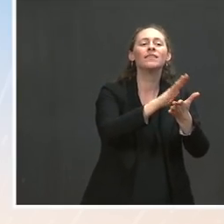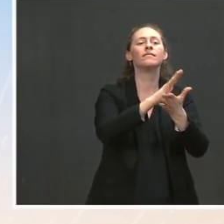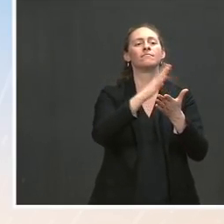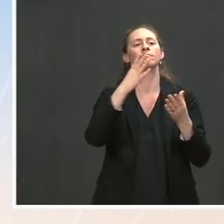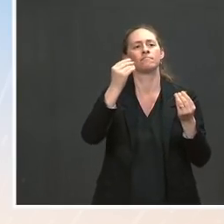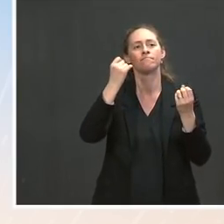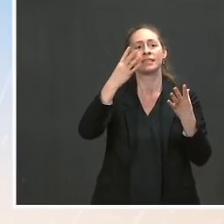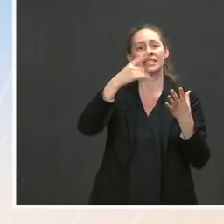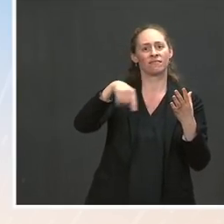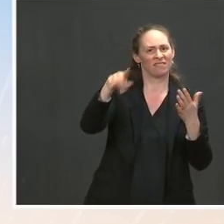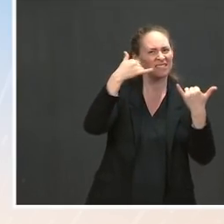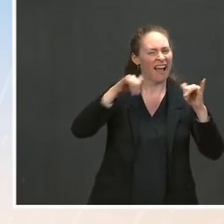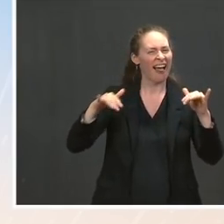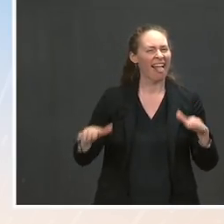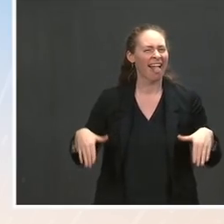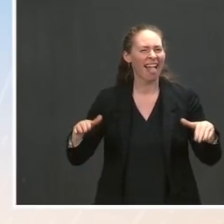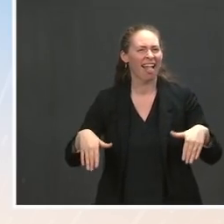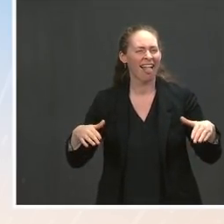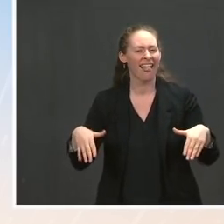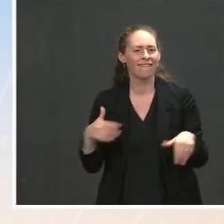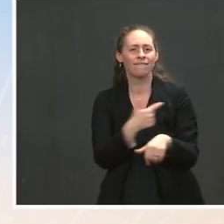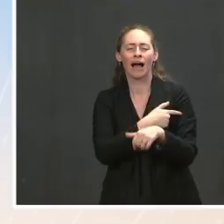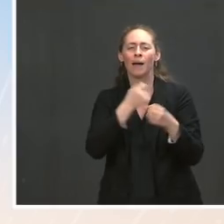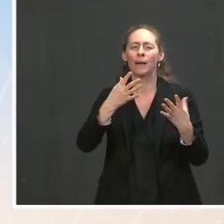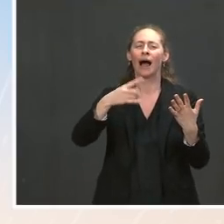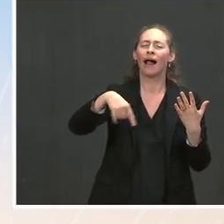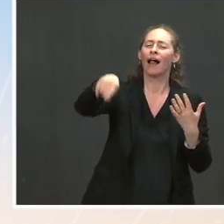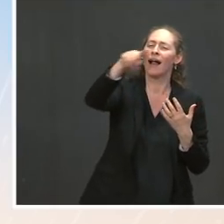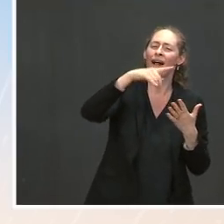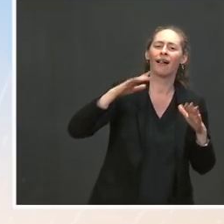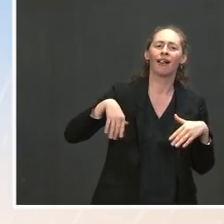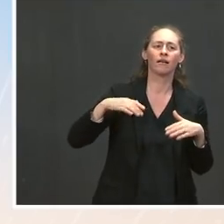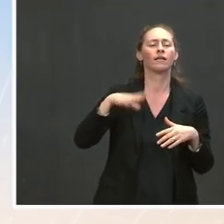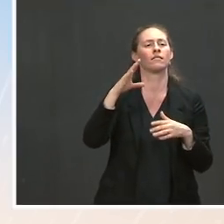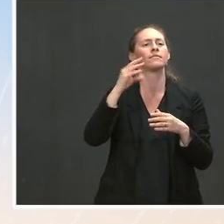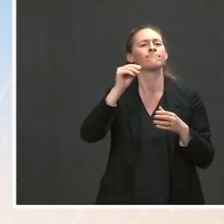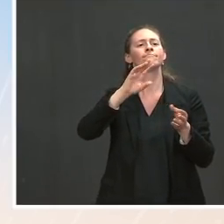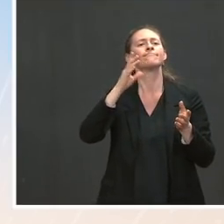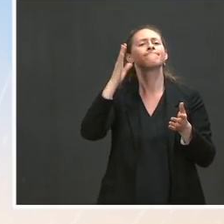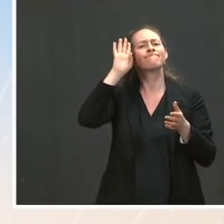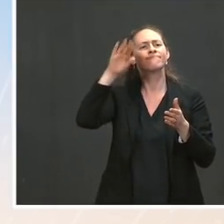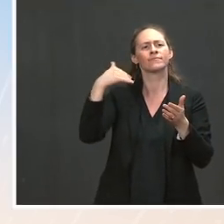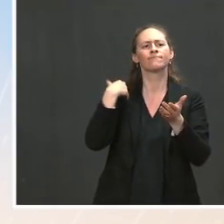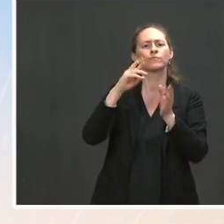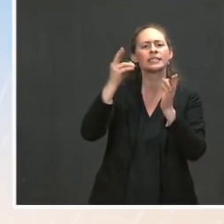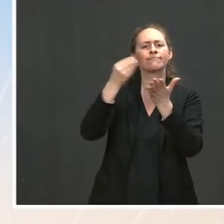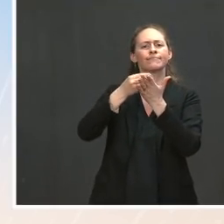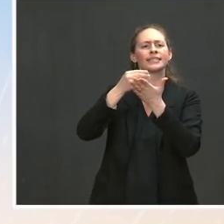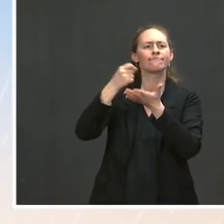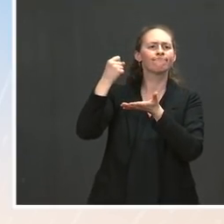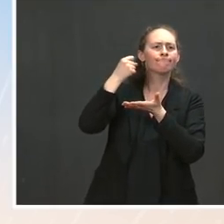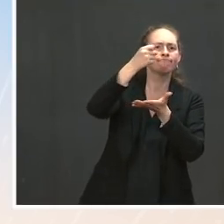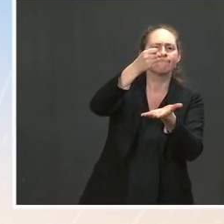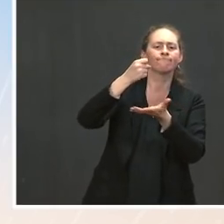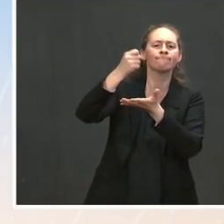although we're working to expedite that. There is funding and the American Rescue Plan. There is funding to also allow for that,